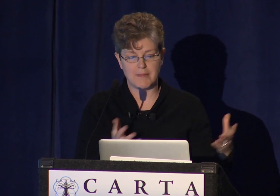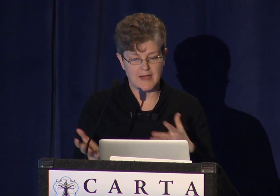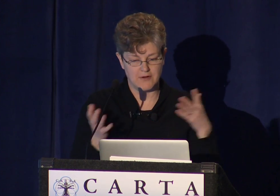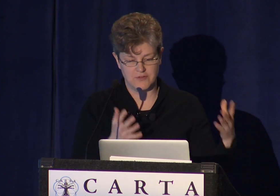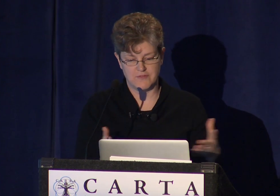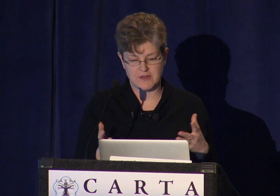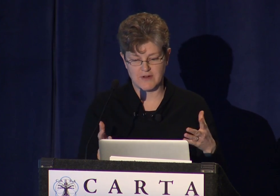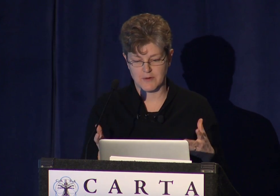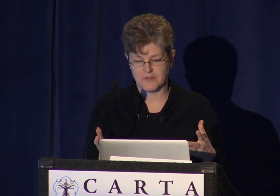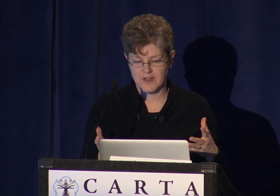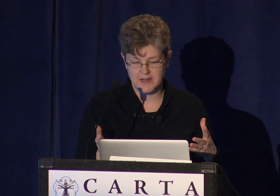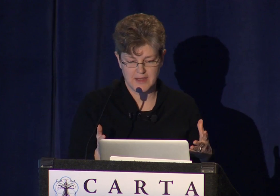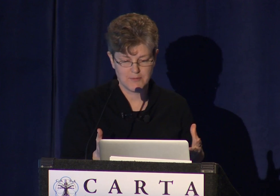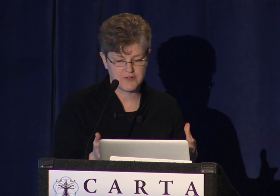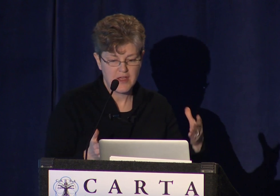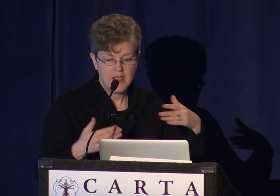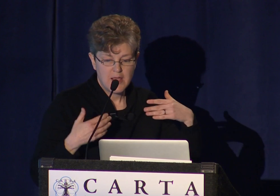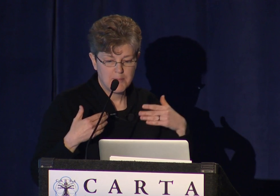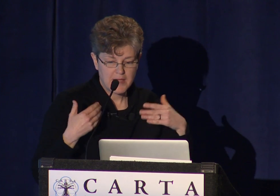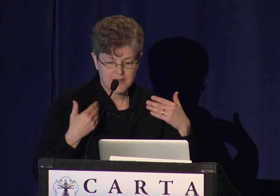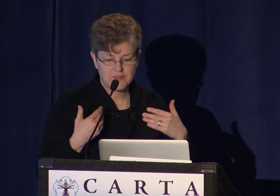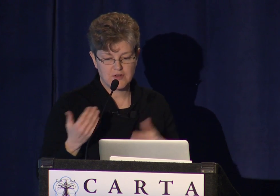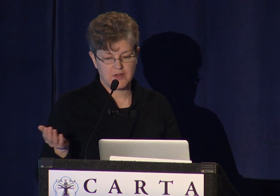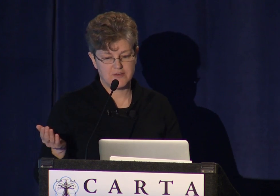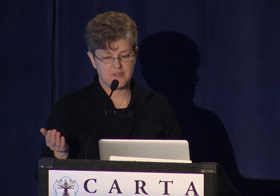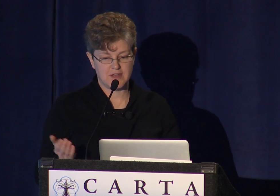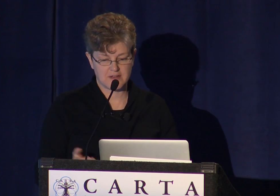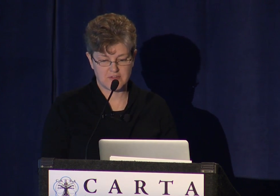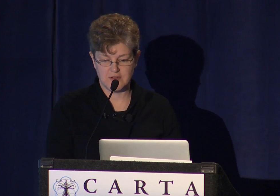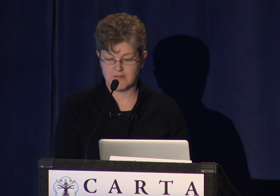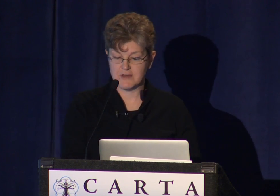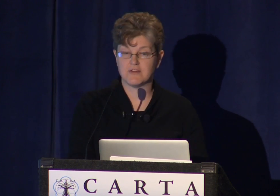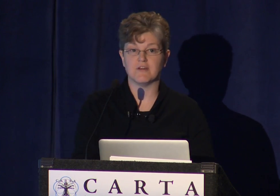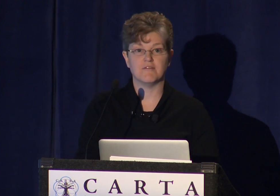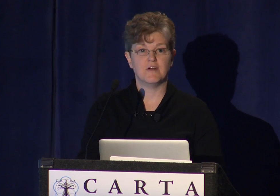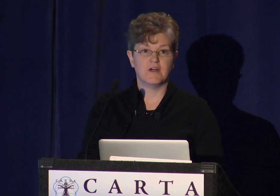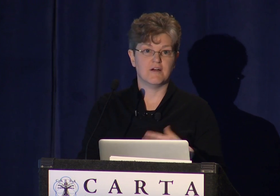and patterns of Nicaraguan sign language and passes it on to the next iteration of